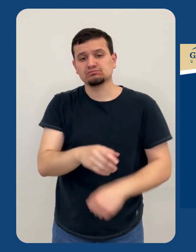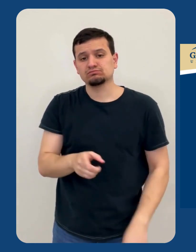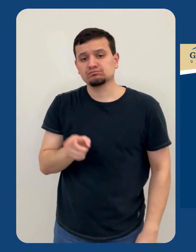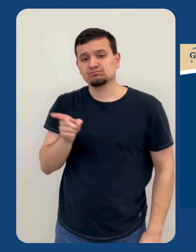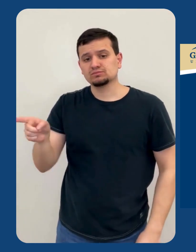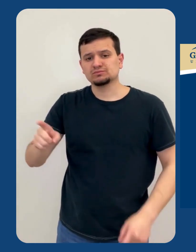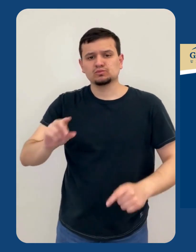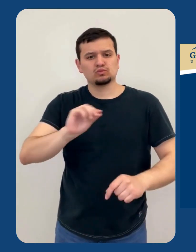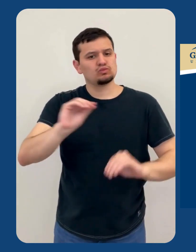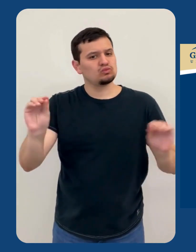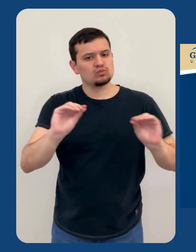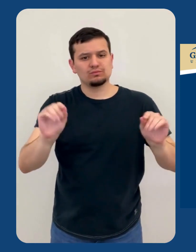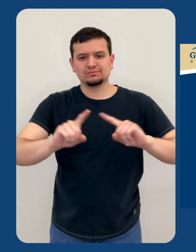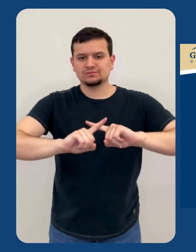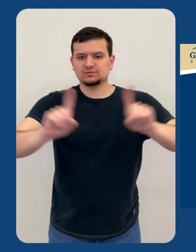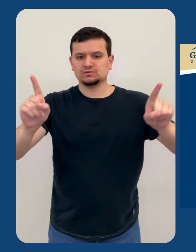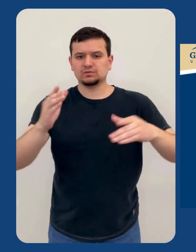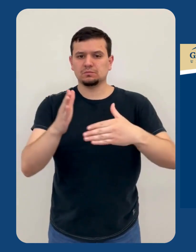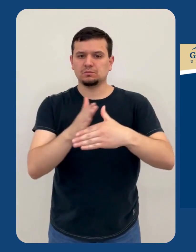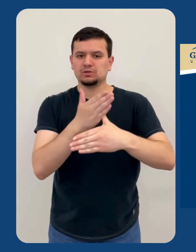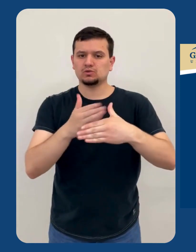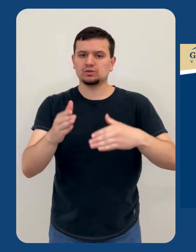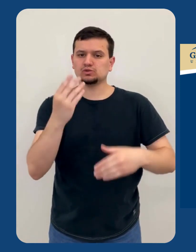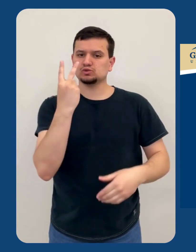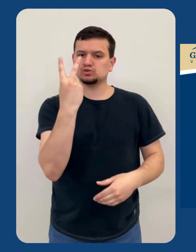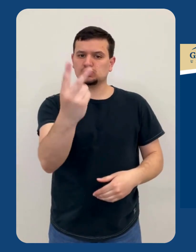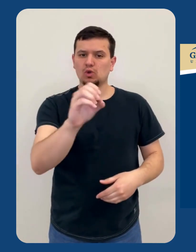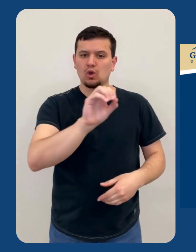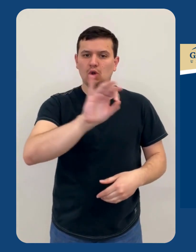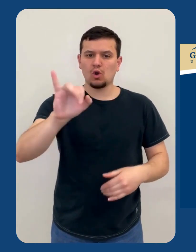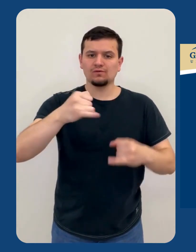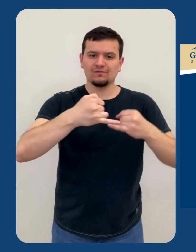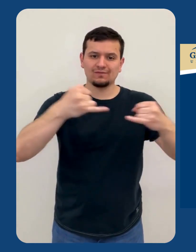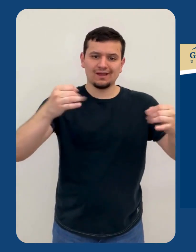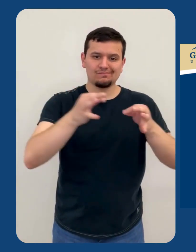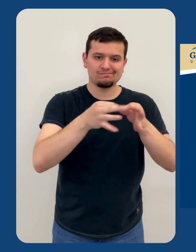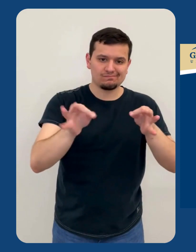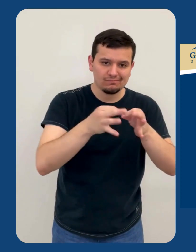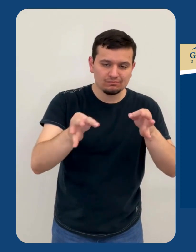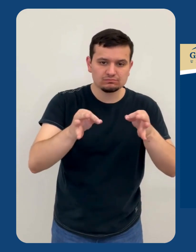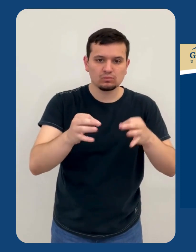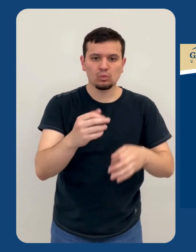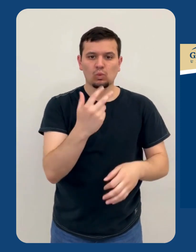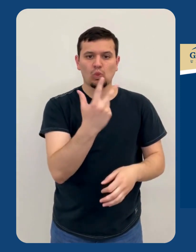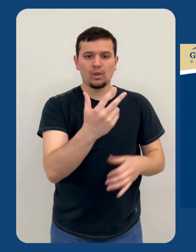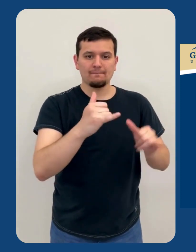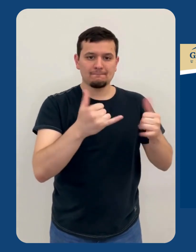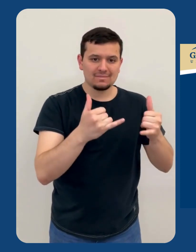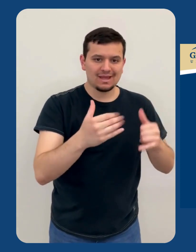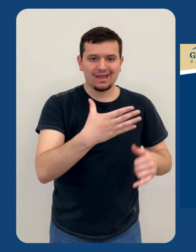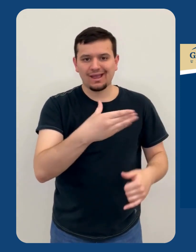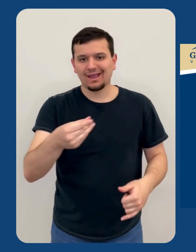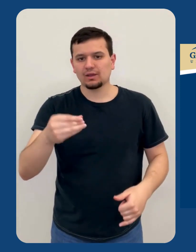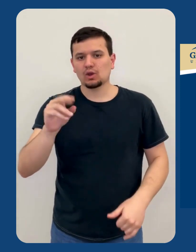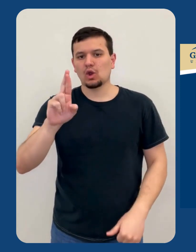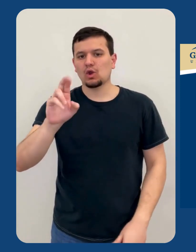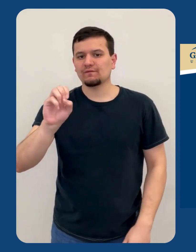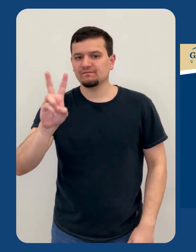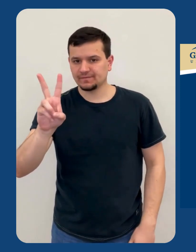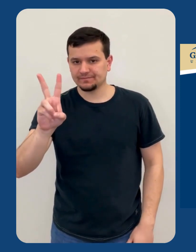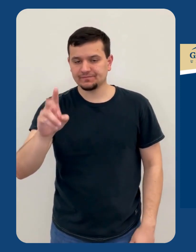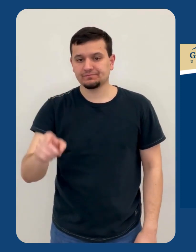There was no difference between the two offline caption providers 3PlayMedia and Rev.